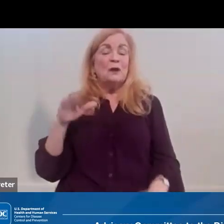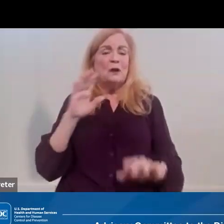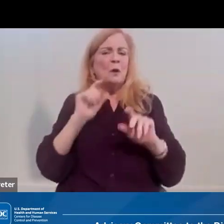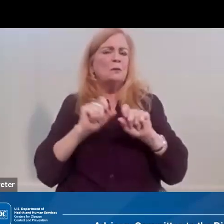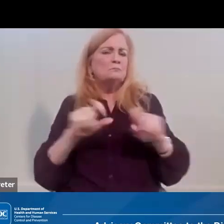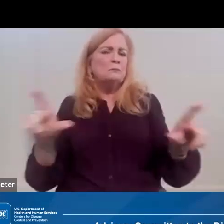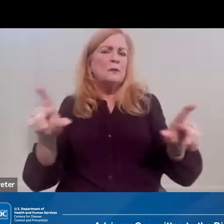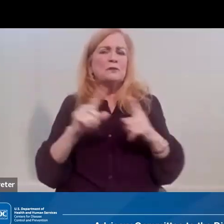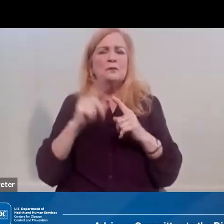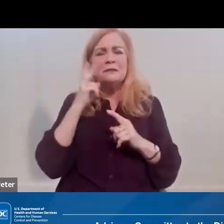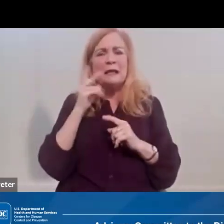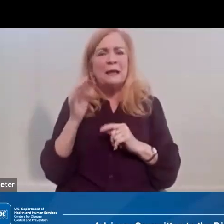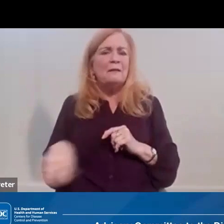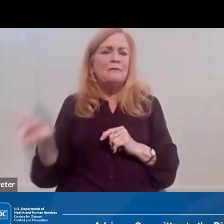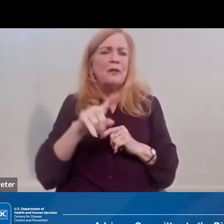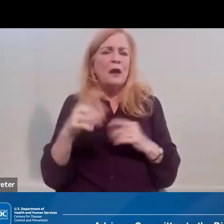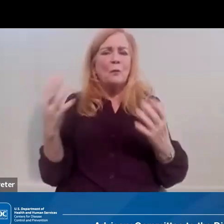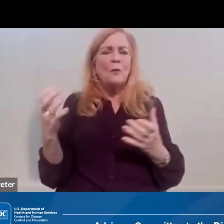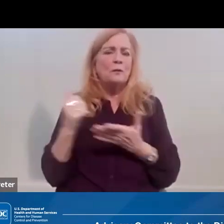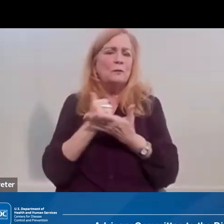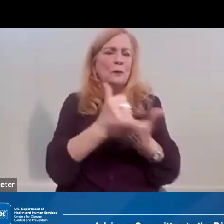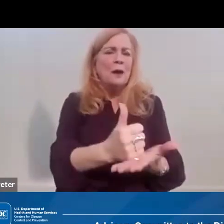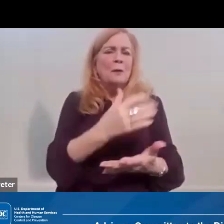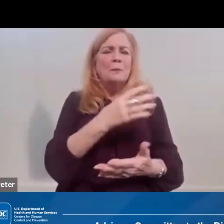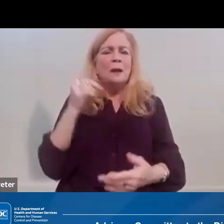I think the Federal Register notice was about set to go, right?